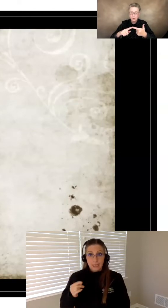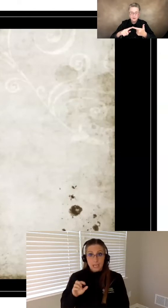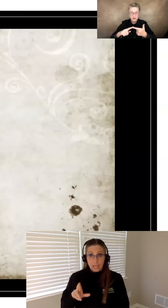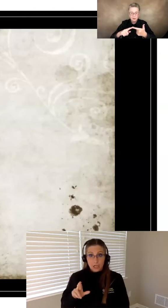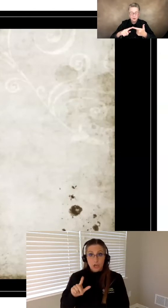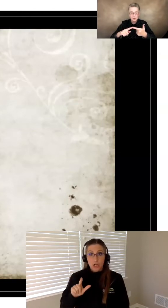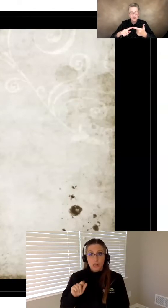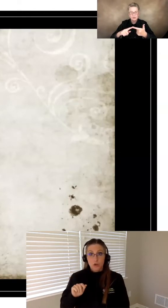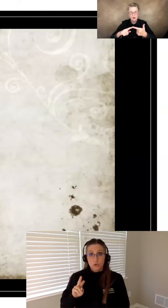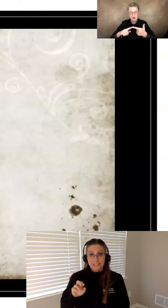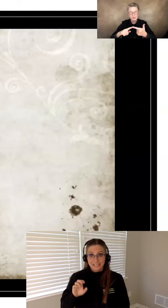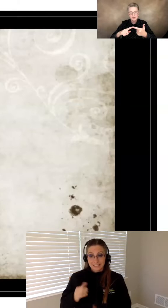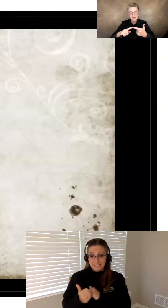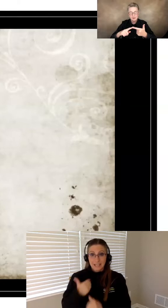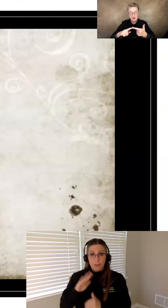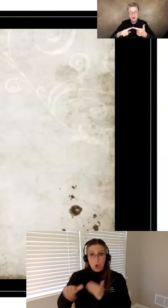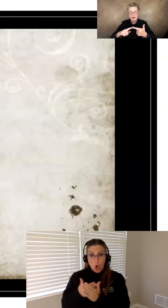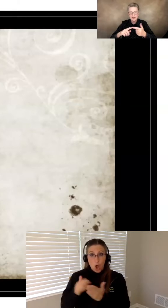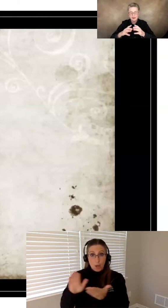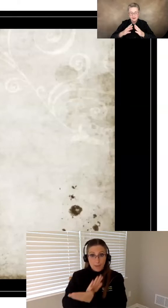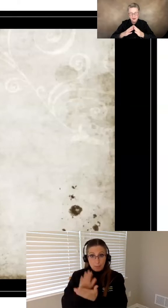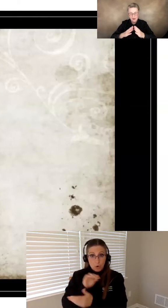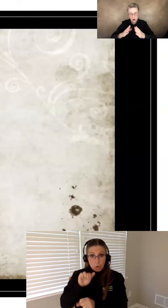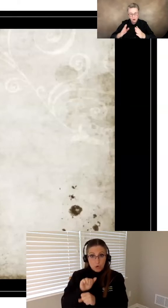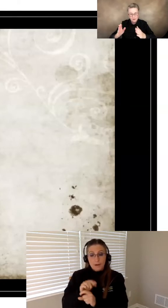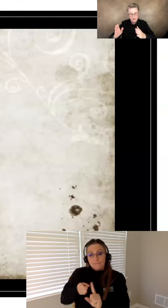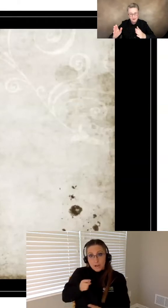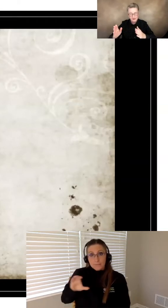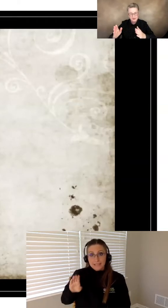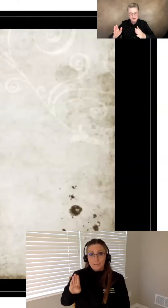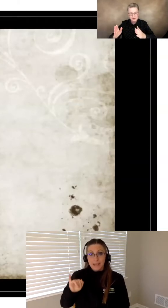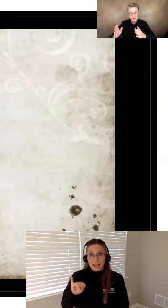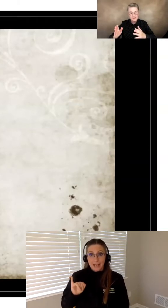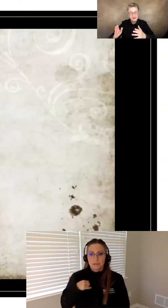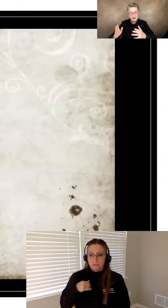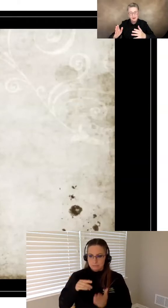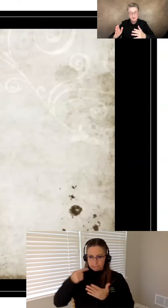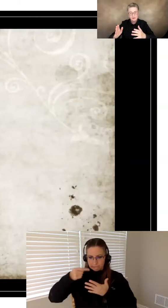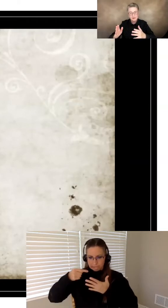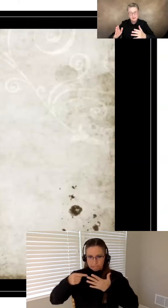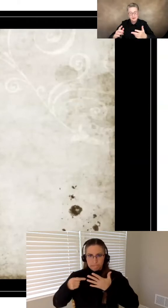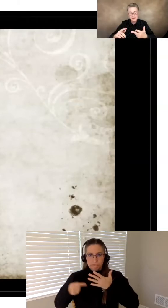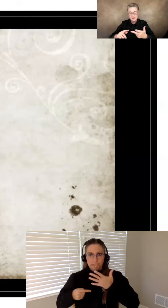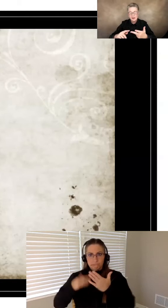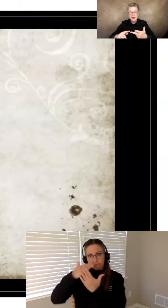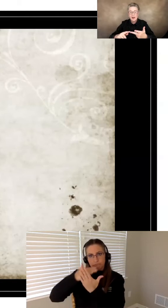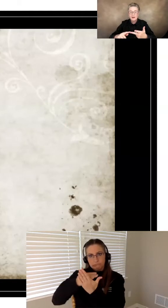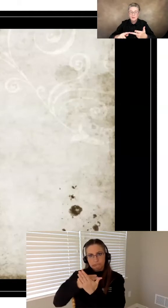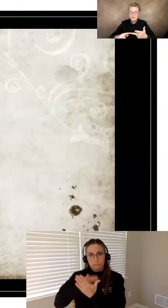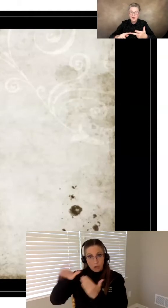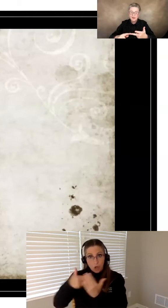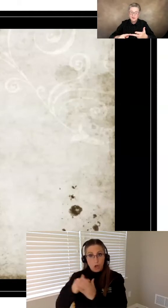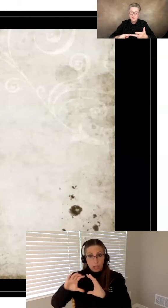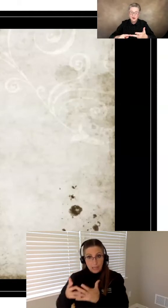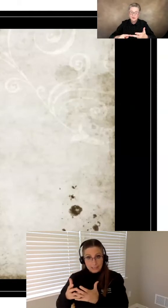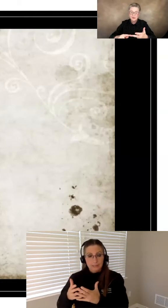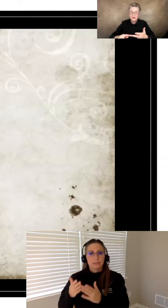of the paperwork from CBI and it did have all of the classes listed and we finally were able to get